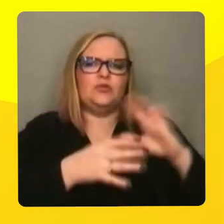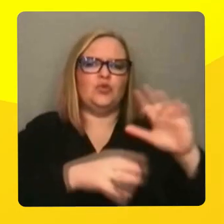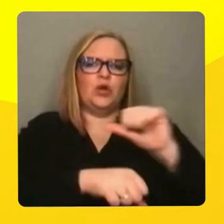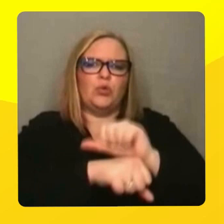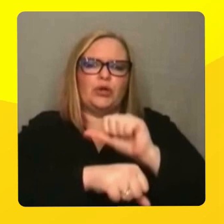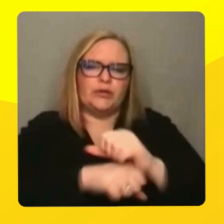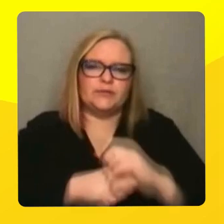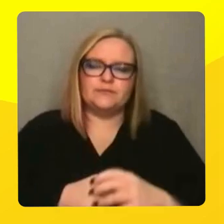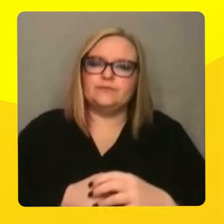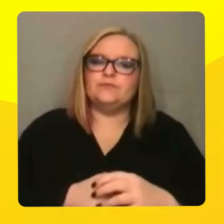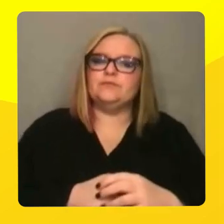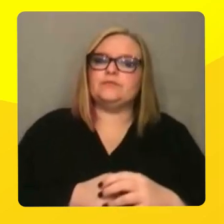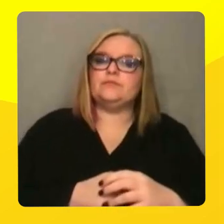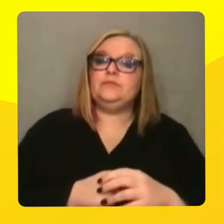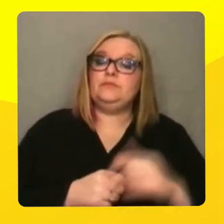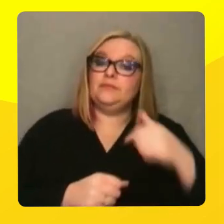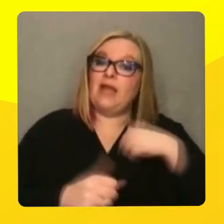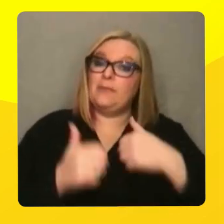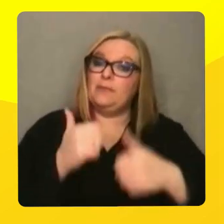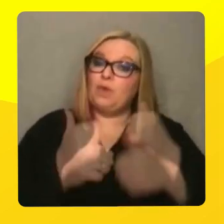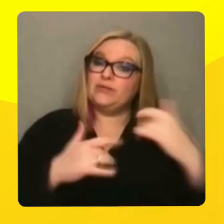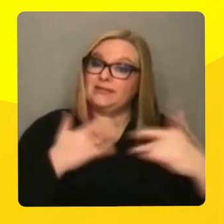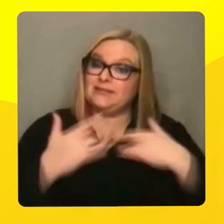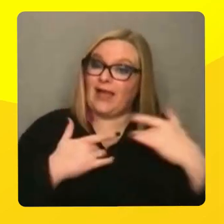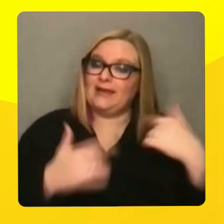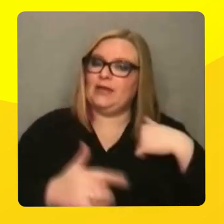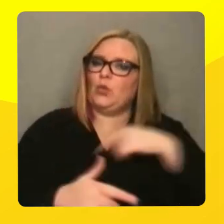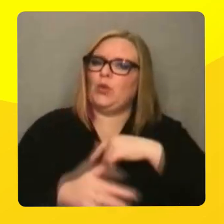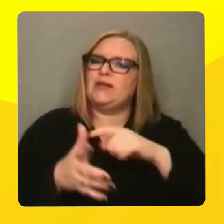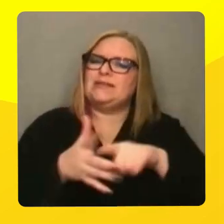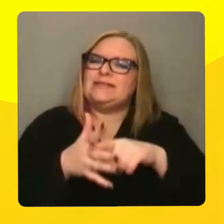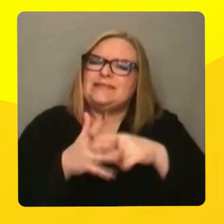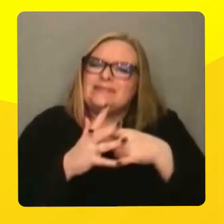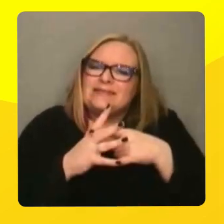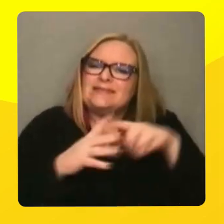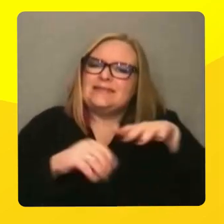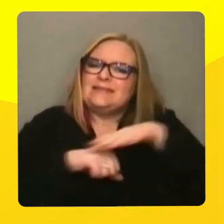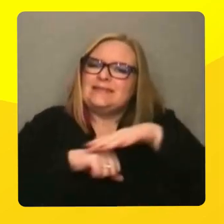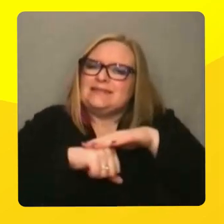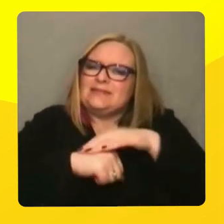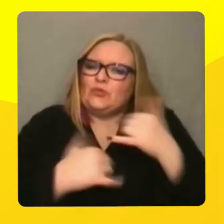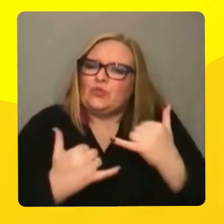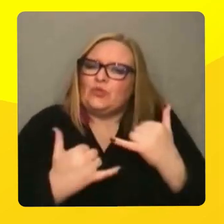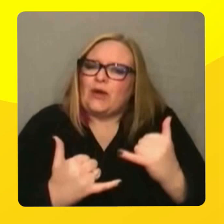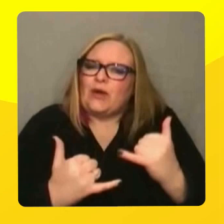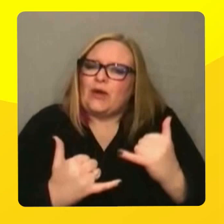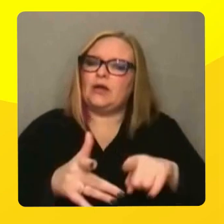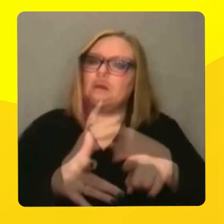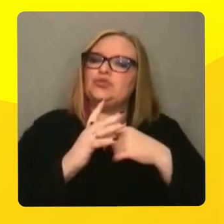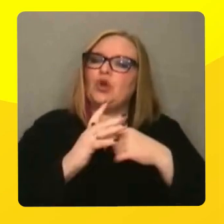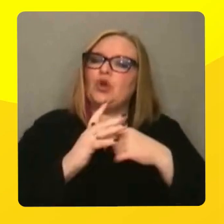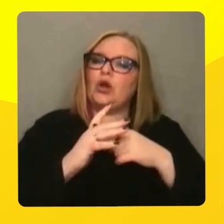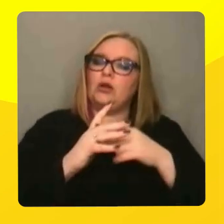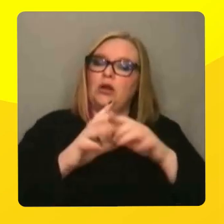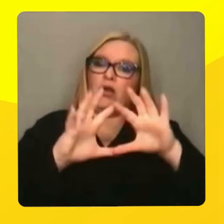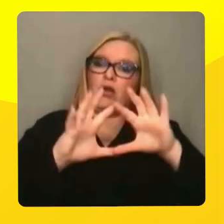I think what makes me the most excited is that we're just beginning. And we are beginning with a large pool of diverse teacher candidates